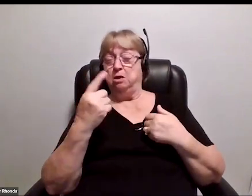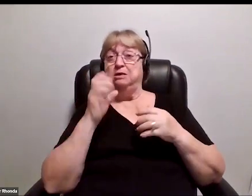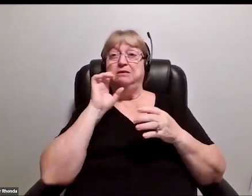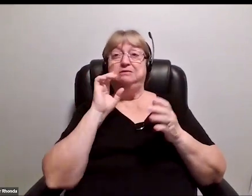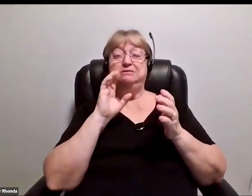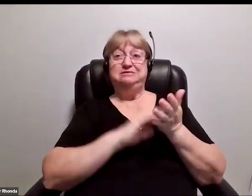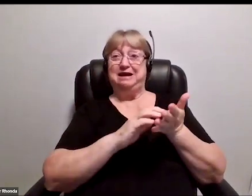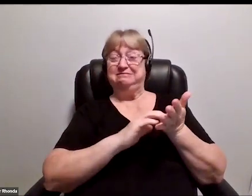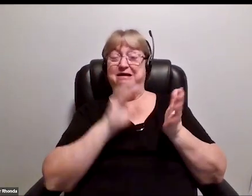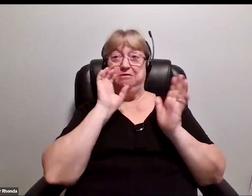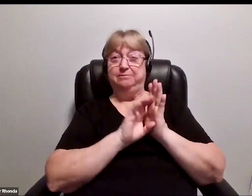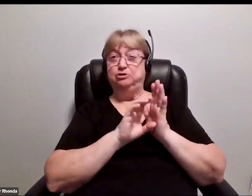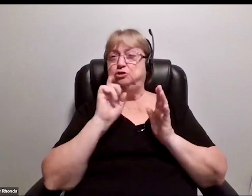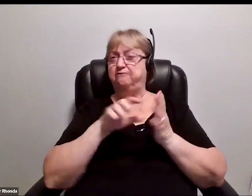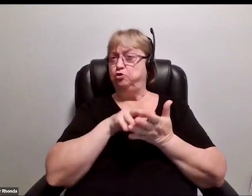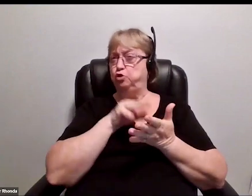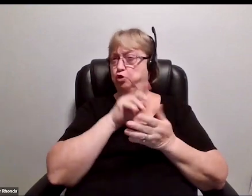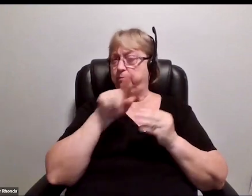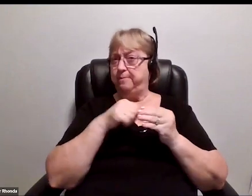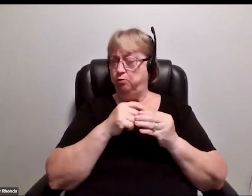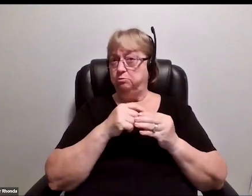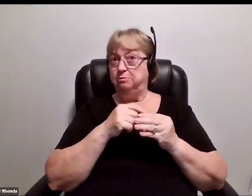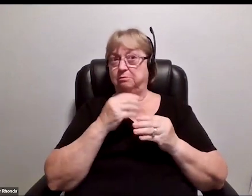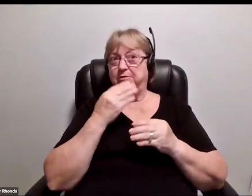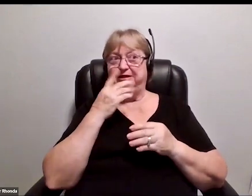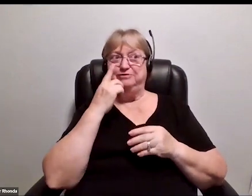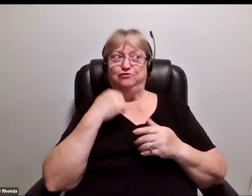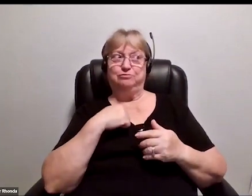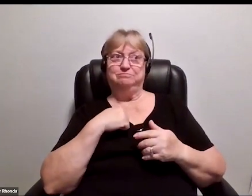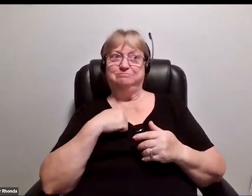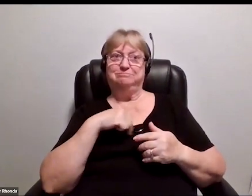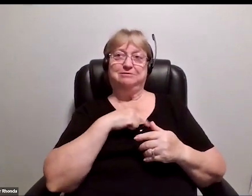that they had to learn about, thanks to us or thanks to our explanation.